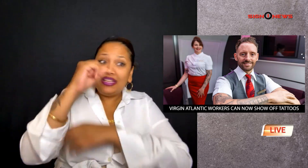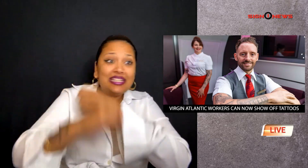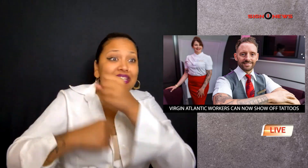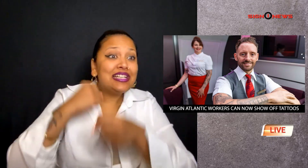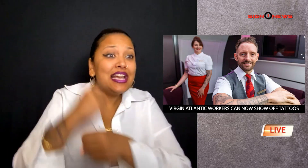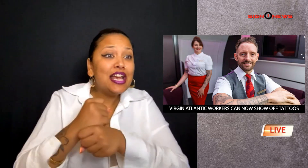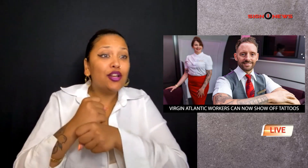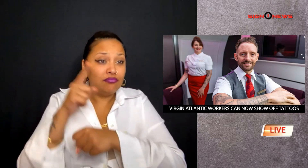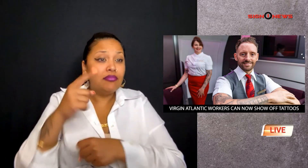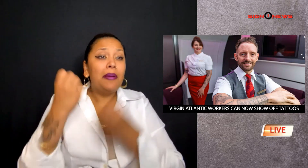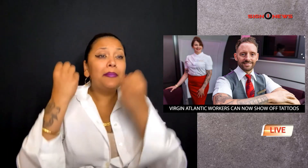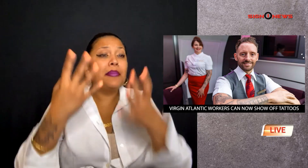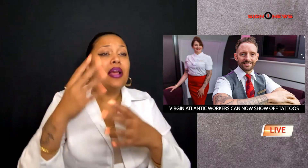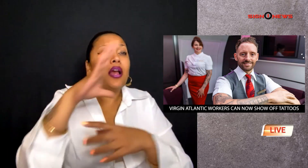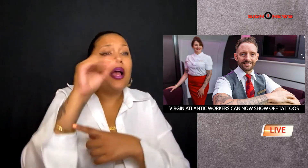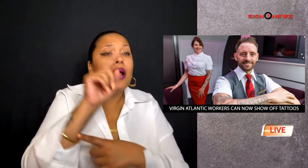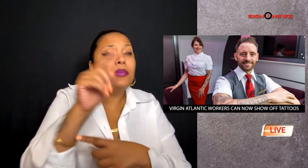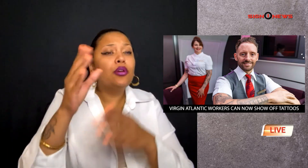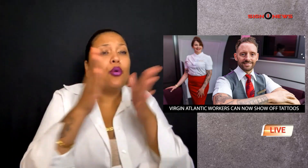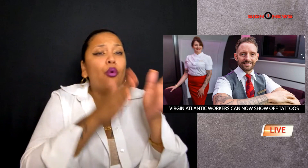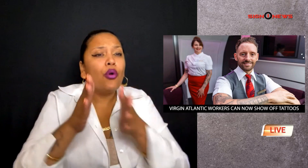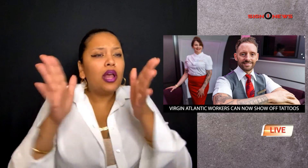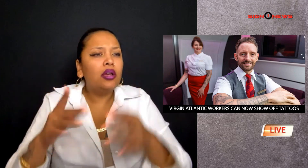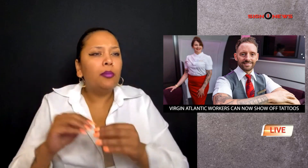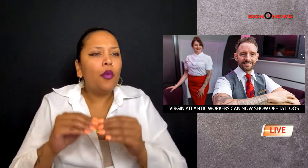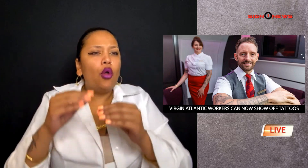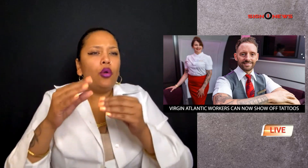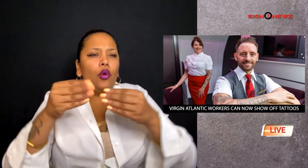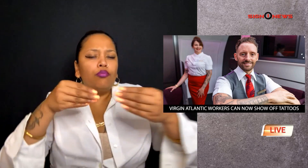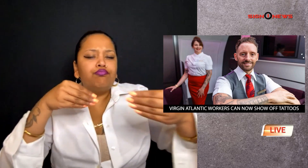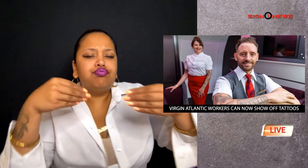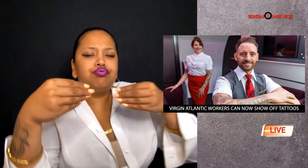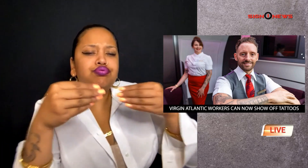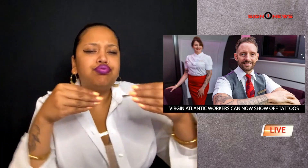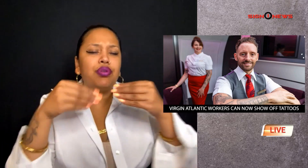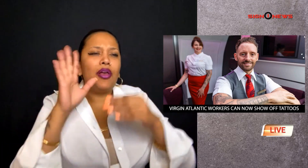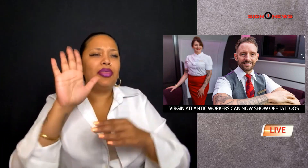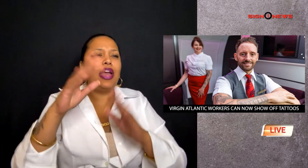individuality over the years many companies and organizations have